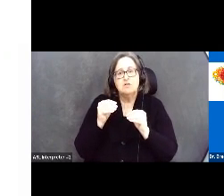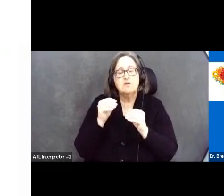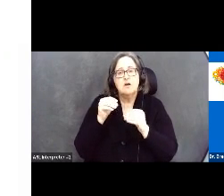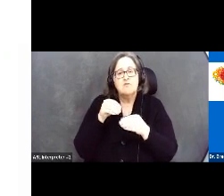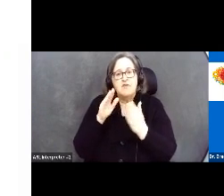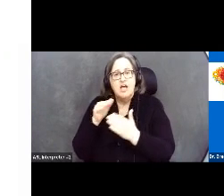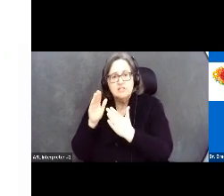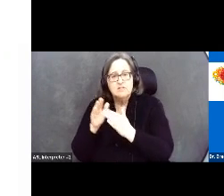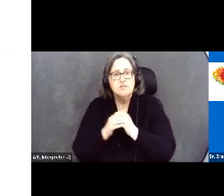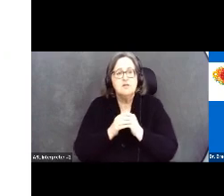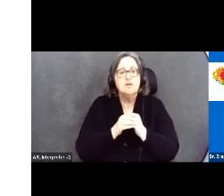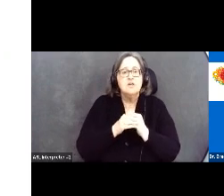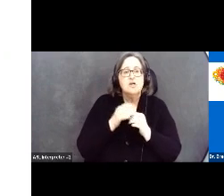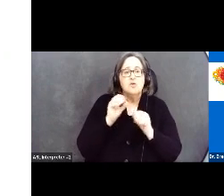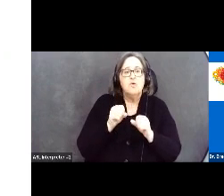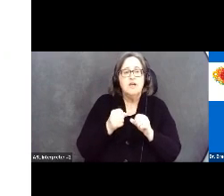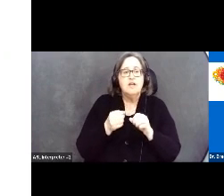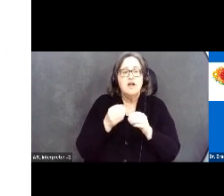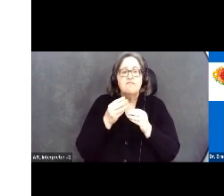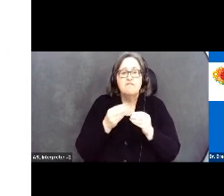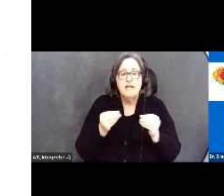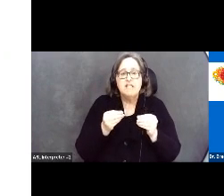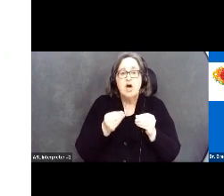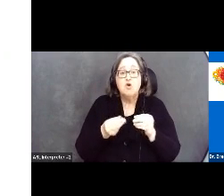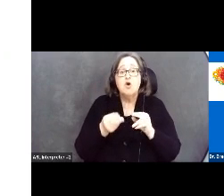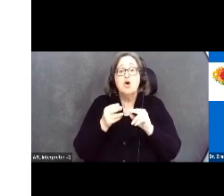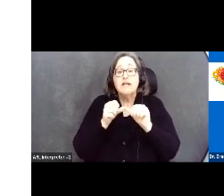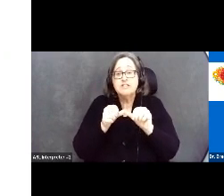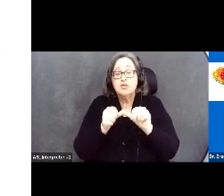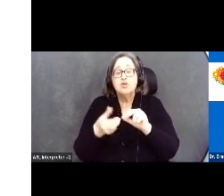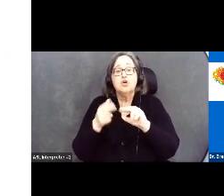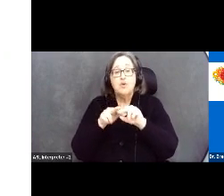phased out, continued or increased over time, then students after a brain injury